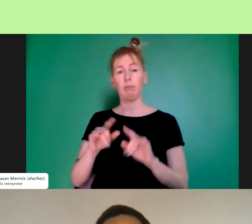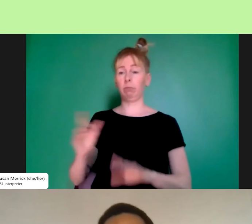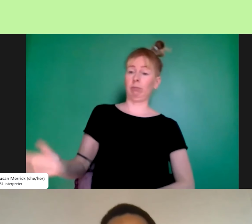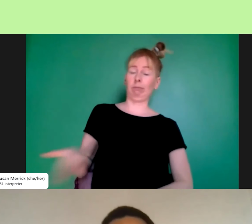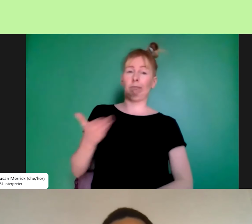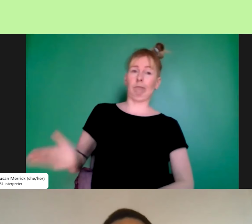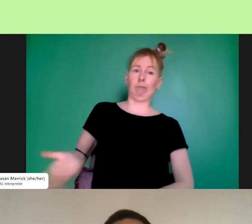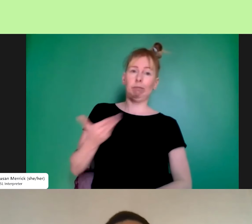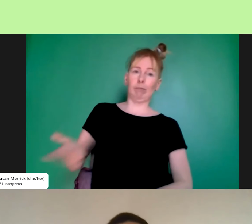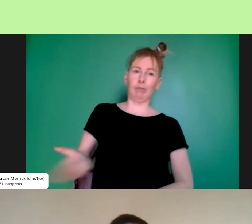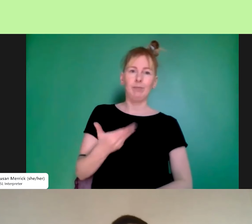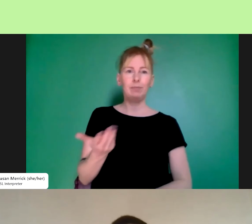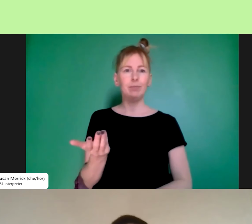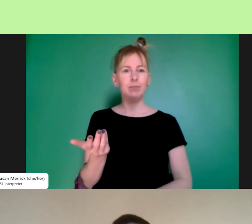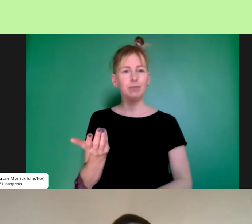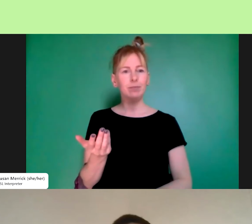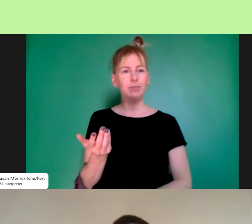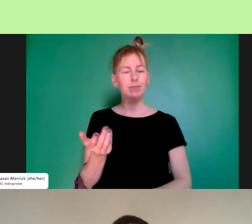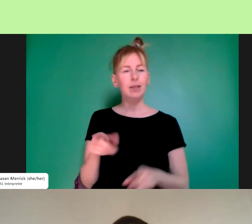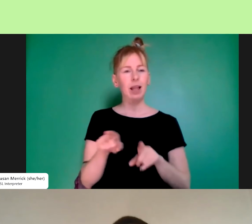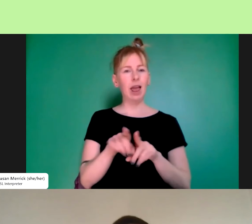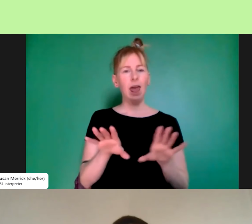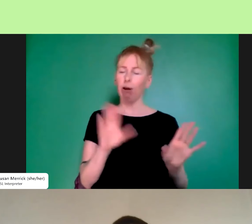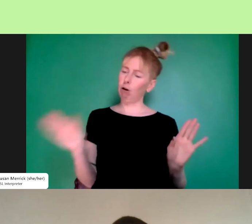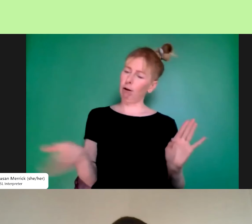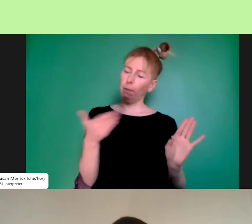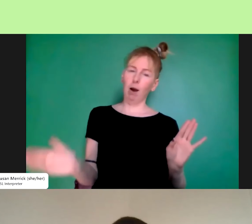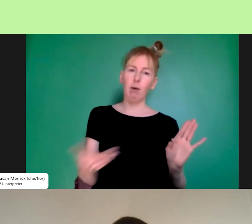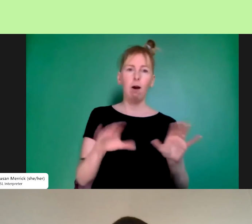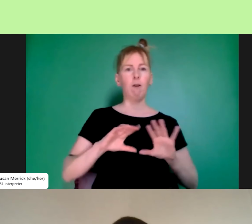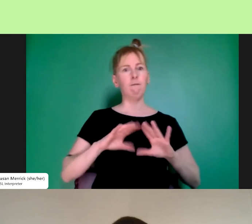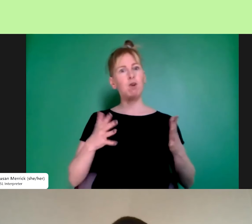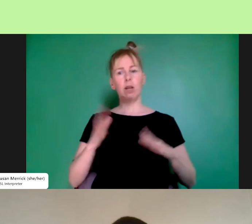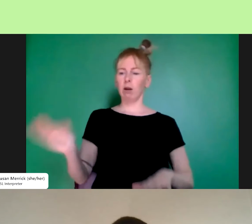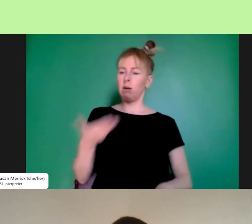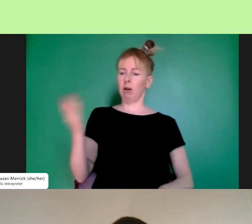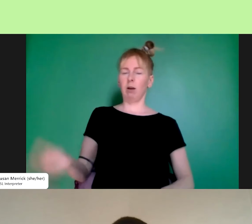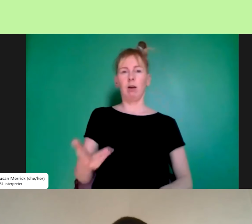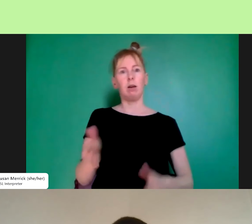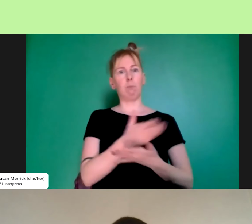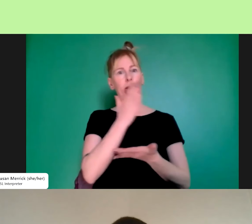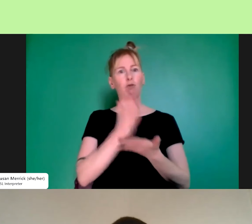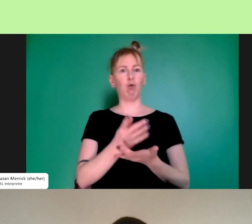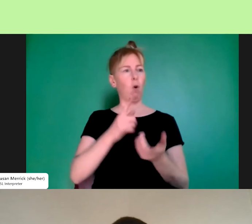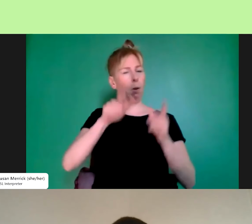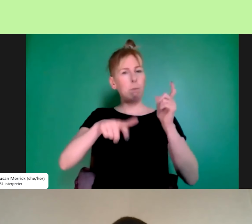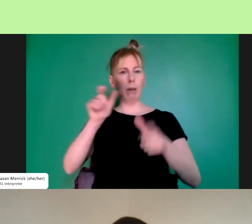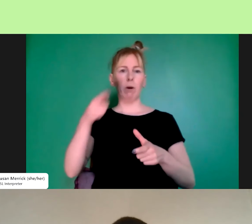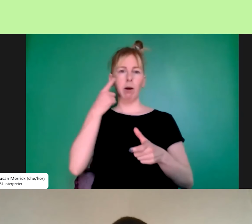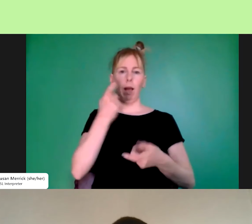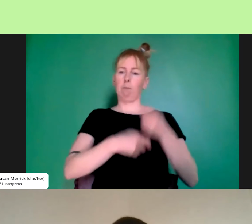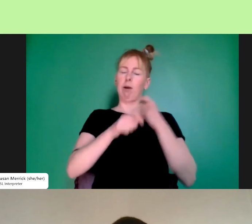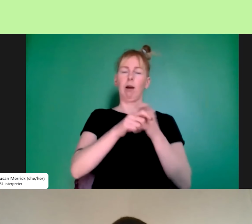a way of raising the level of the natives in the empire as well to make them the better